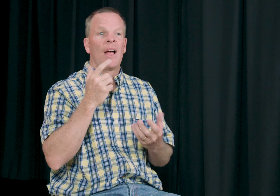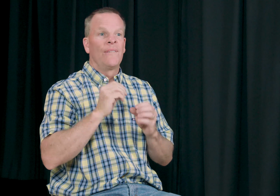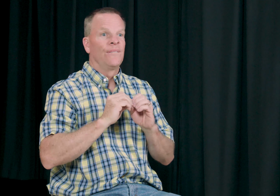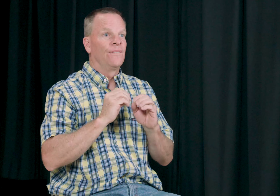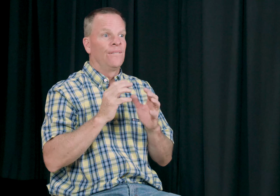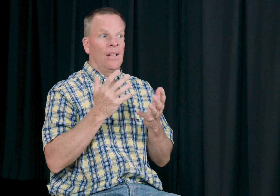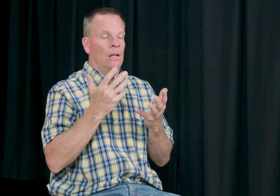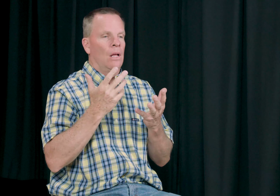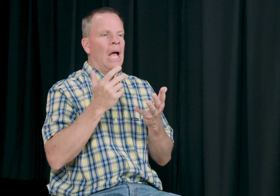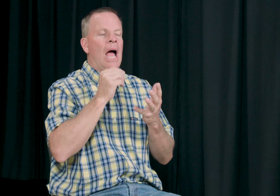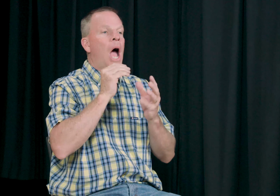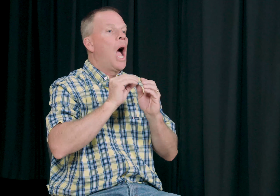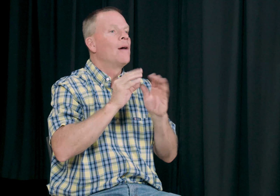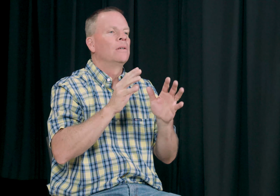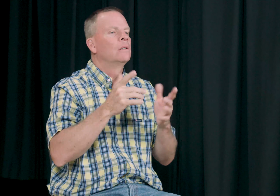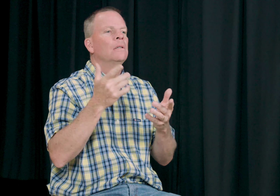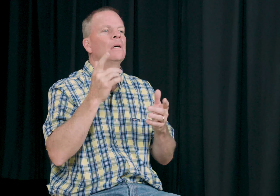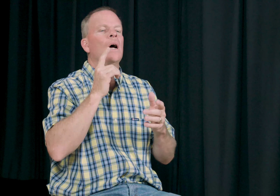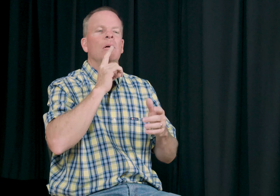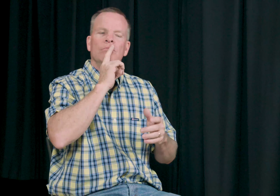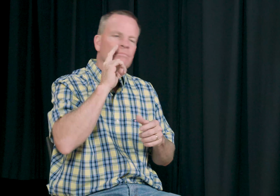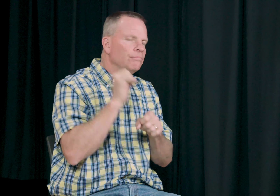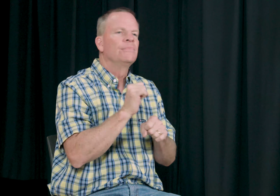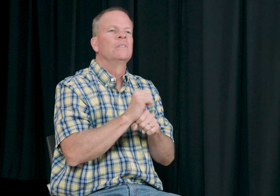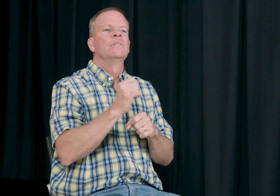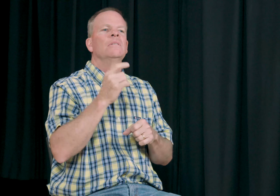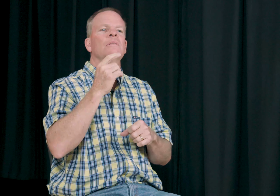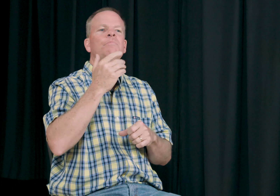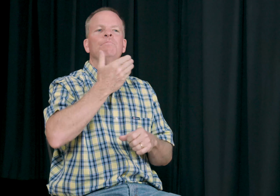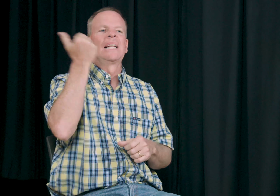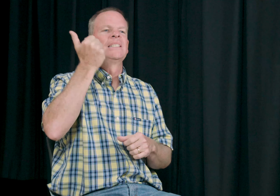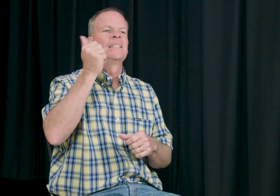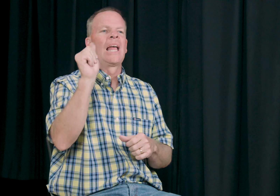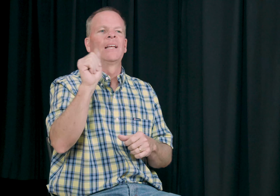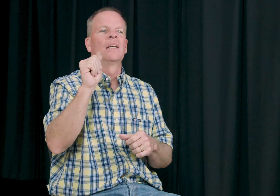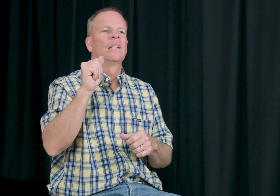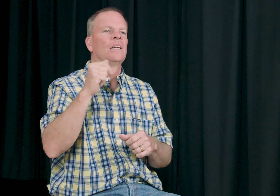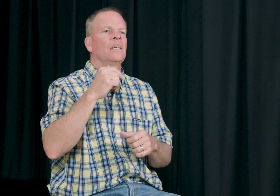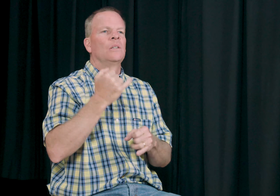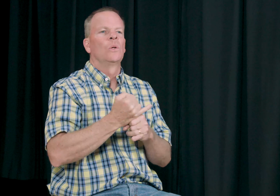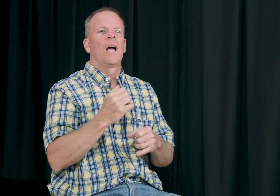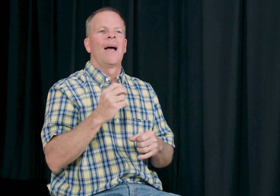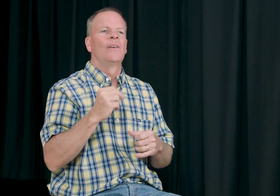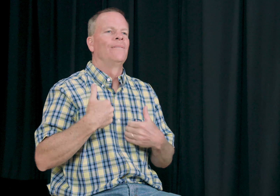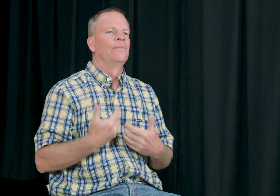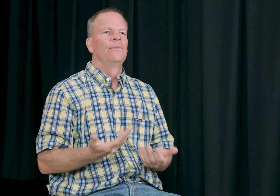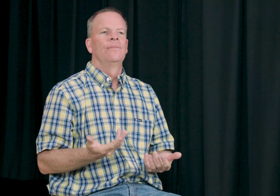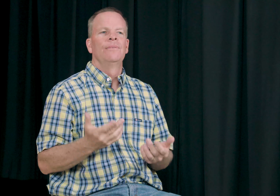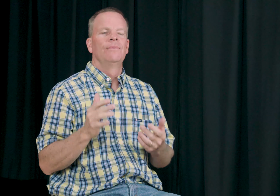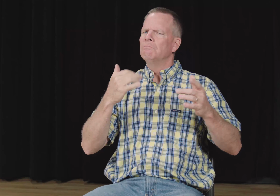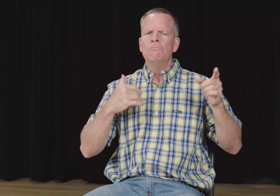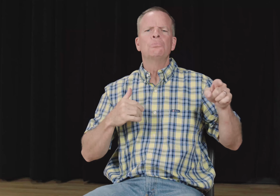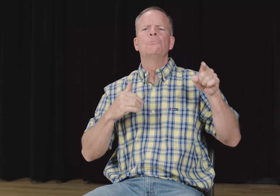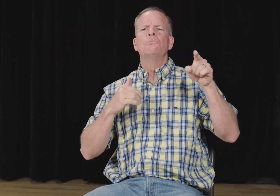I mean he was truly the best athlete the school's ever seen.